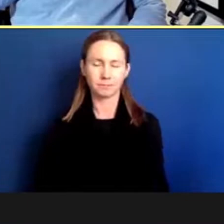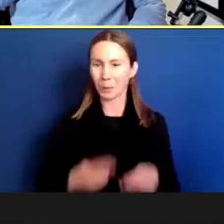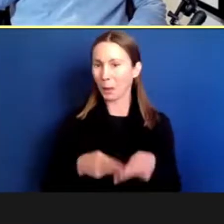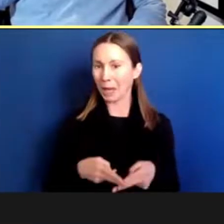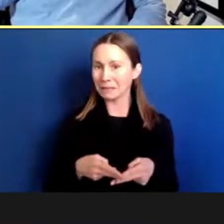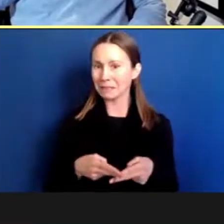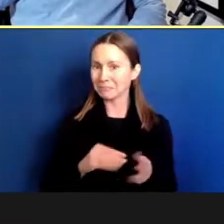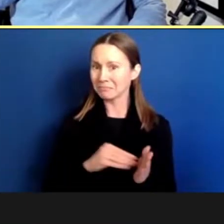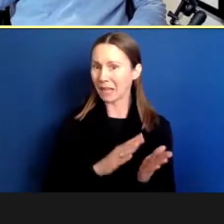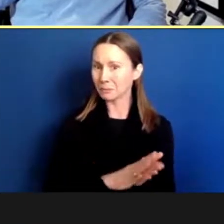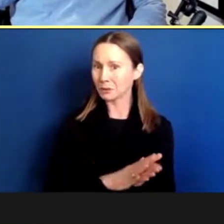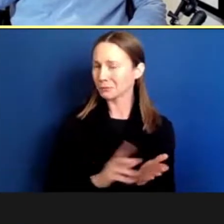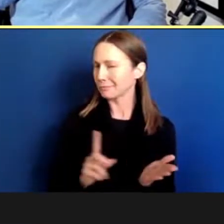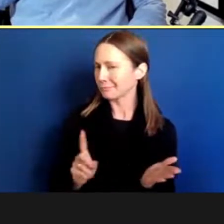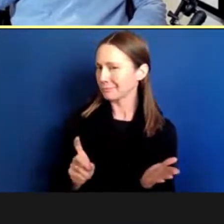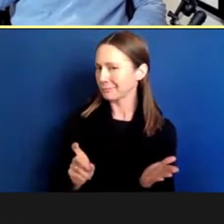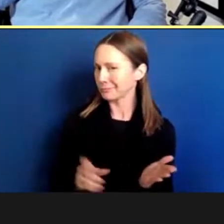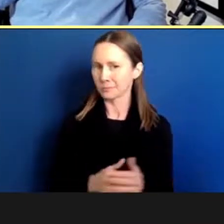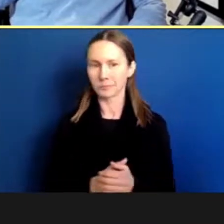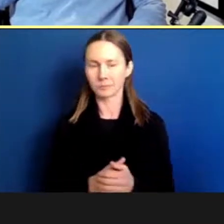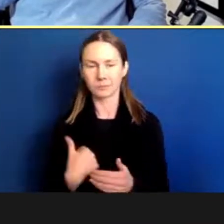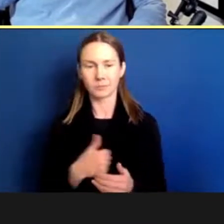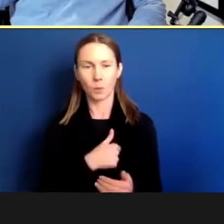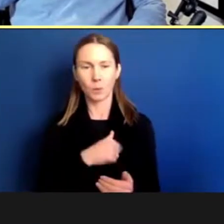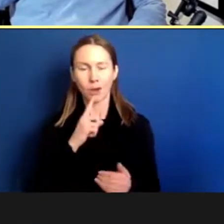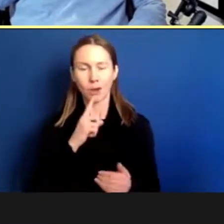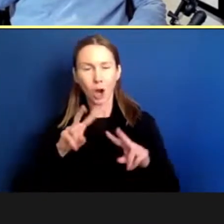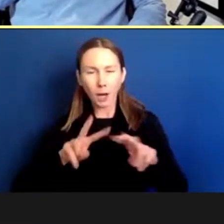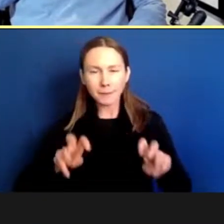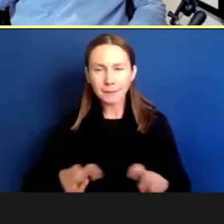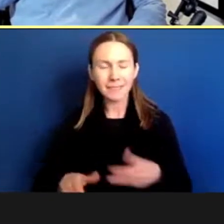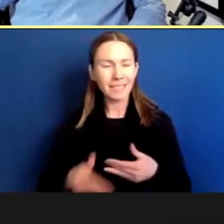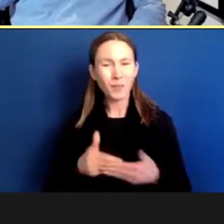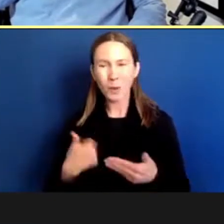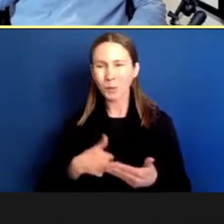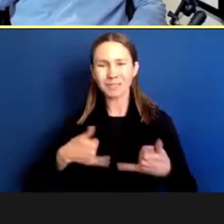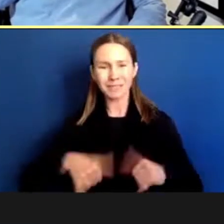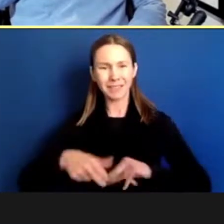examined while we remain in our wheelchairs, even when it's clinically inappropriate to do so.